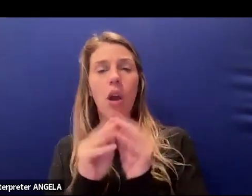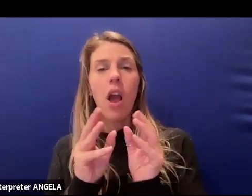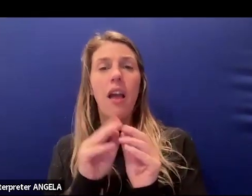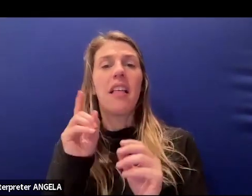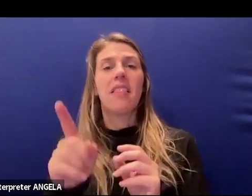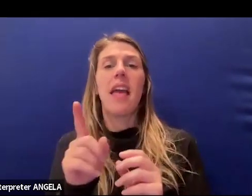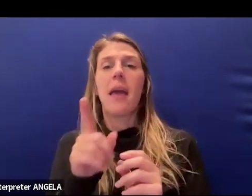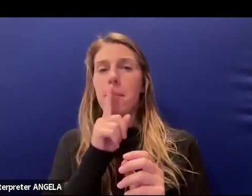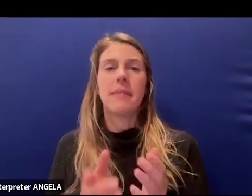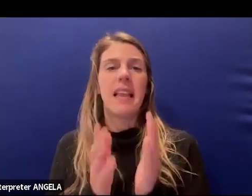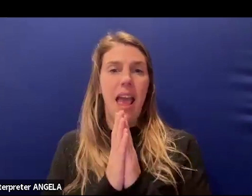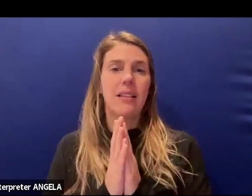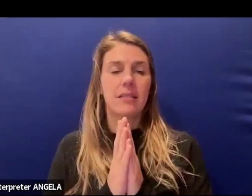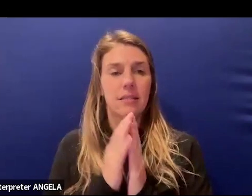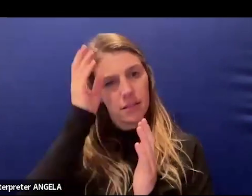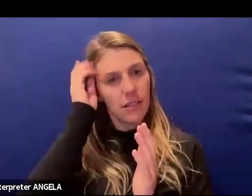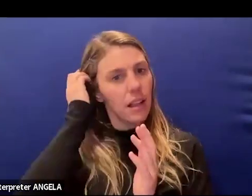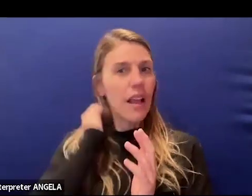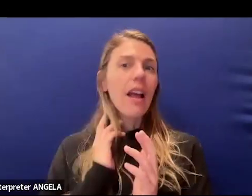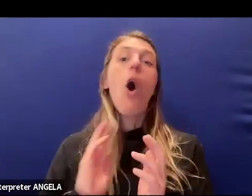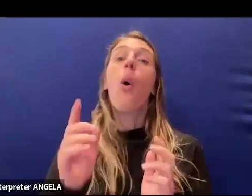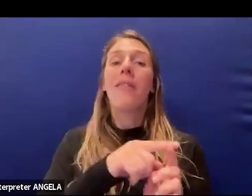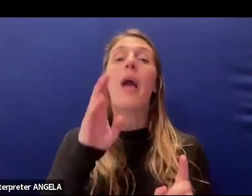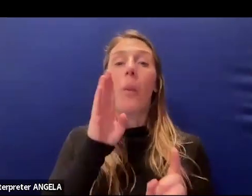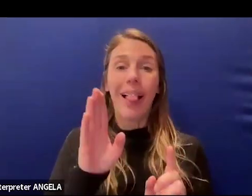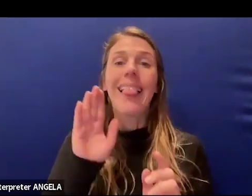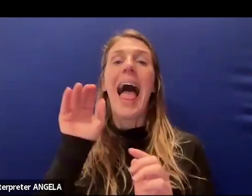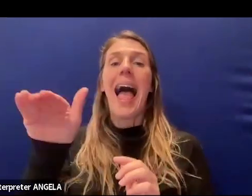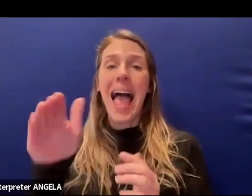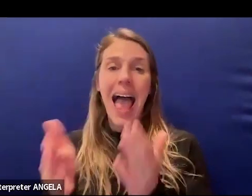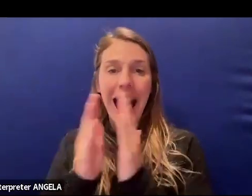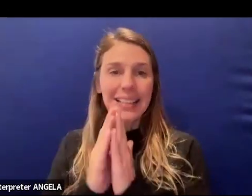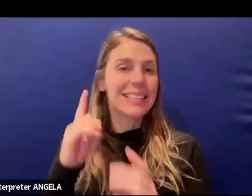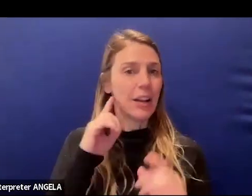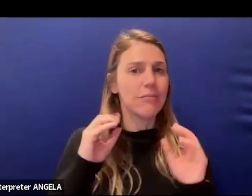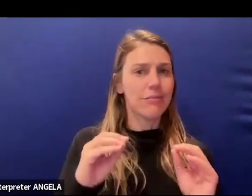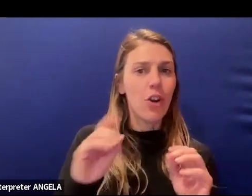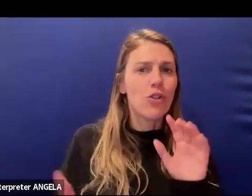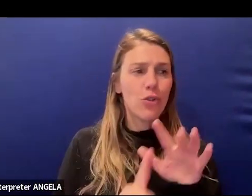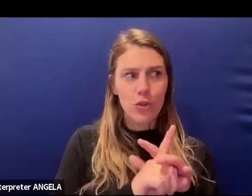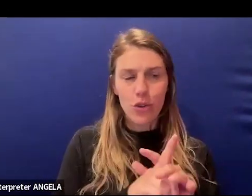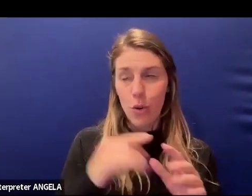they will request accommodations, and then they don't hear anything. They're showing up to an event not knowing